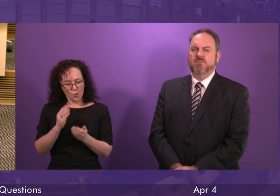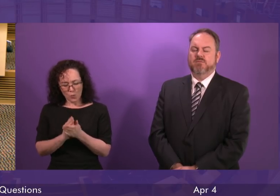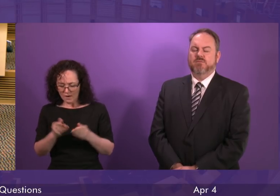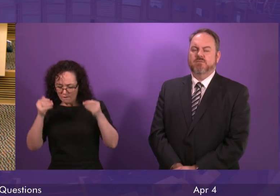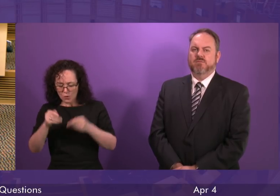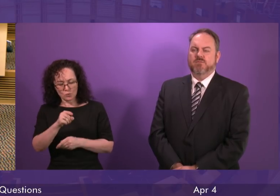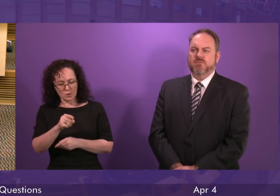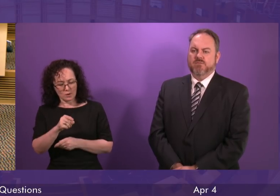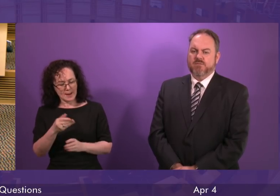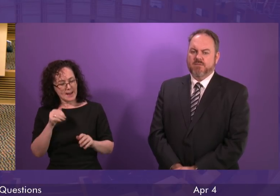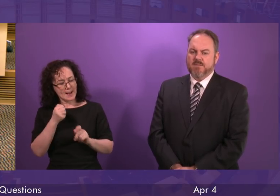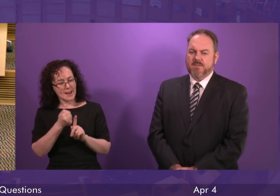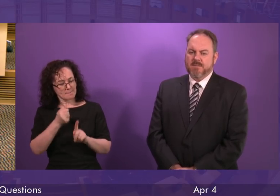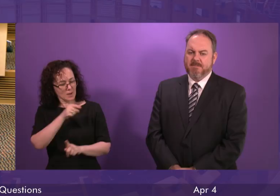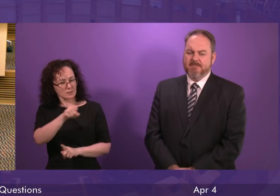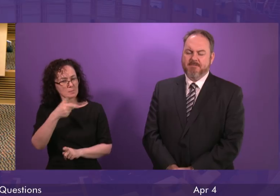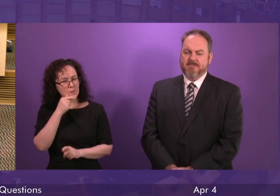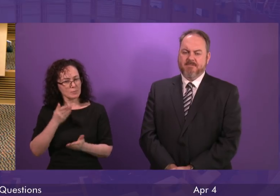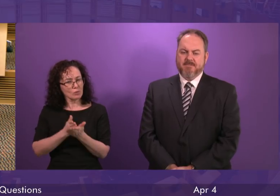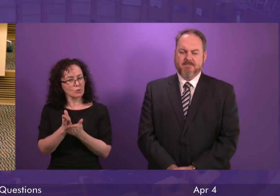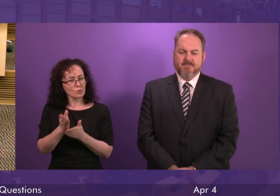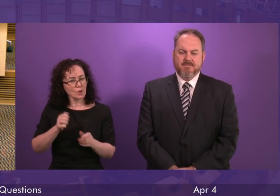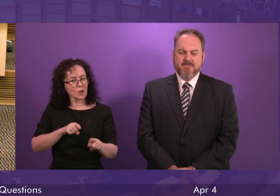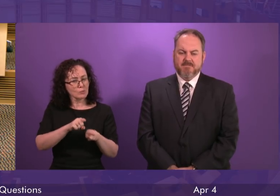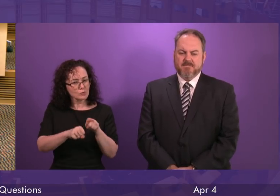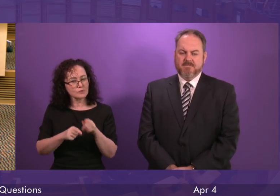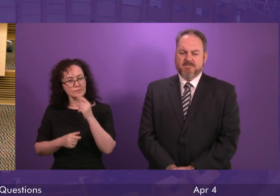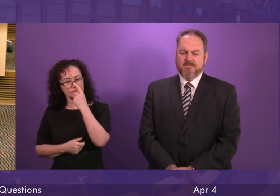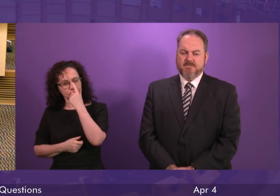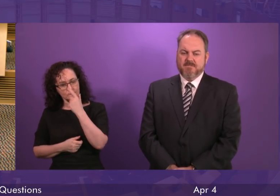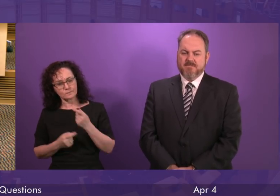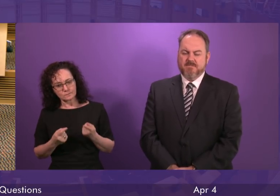discussion is taking place in train with the changes with regard to the presumption against short sentences.